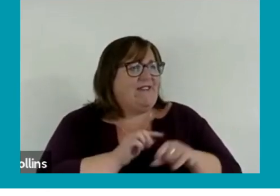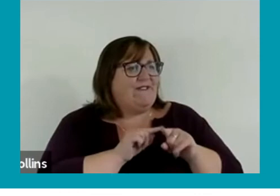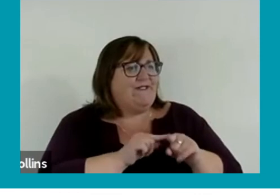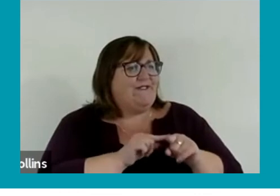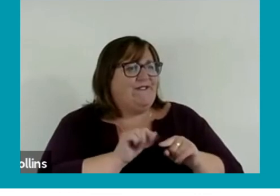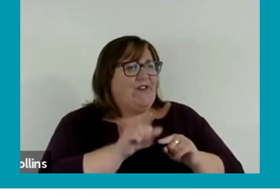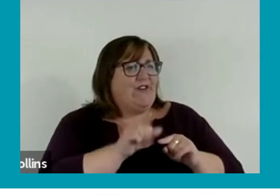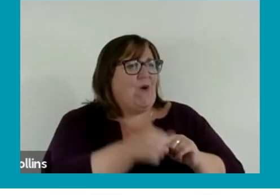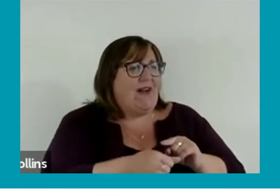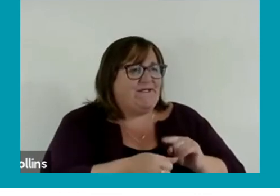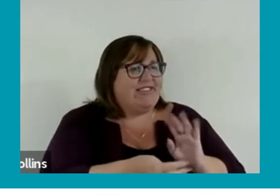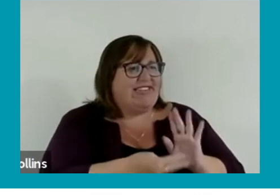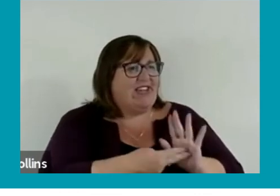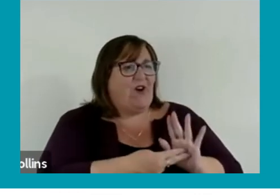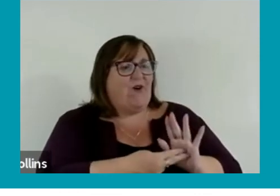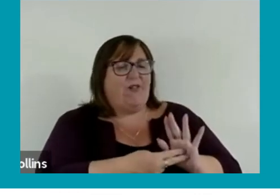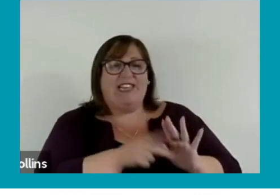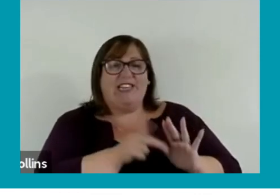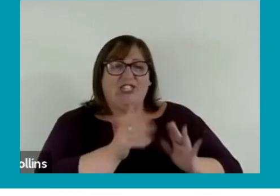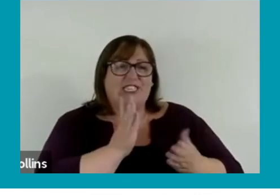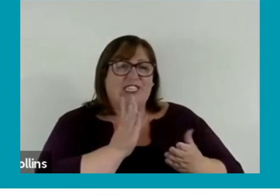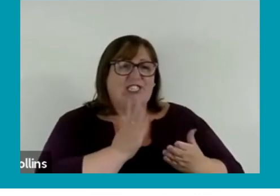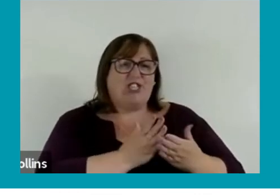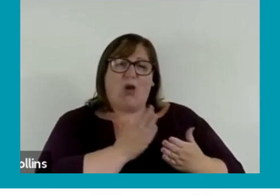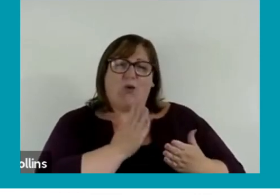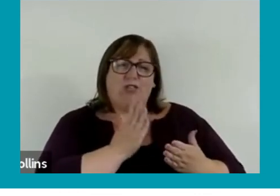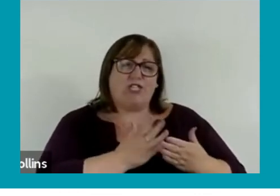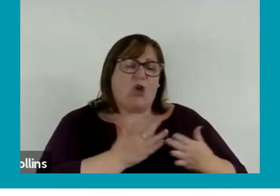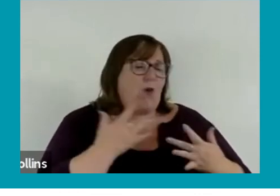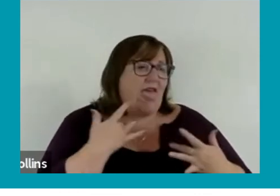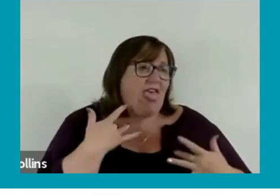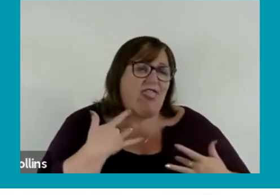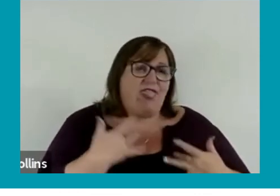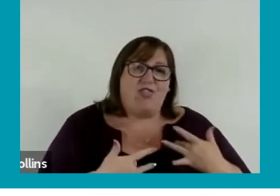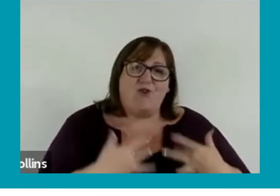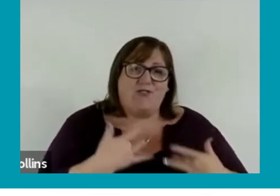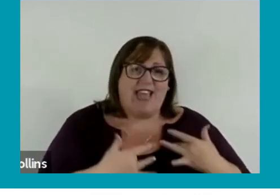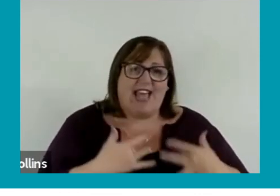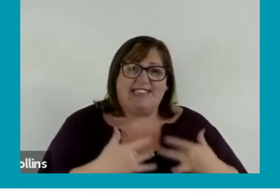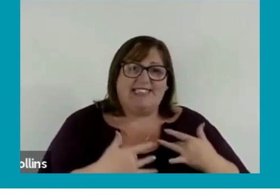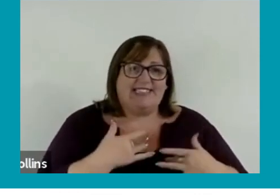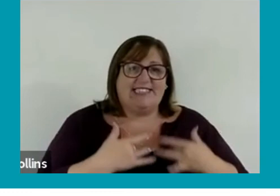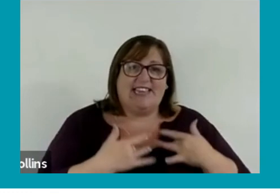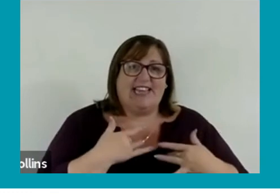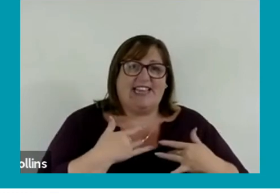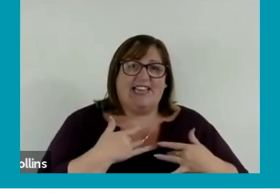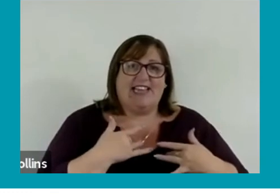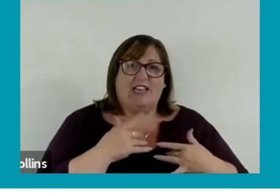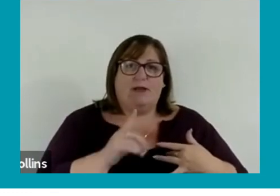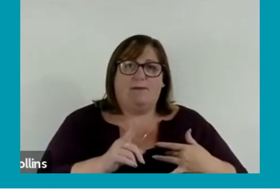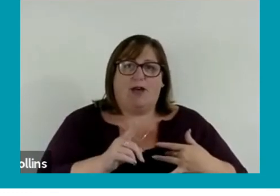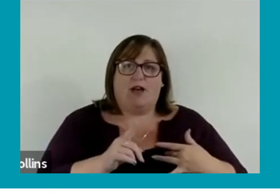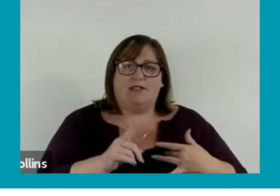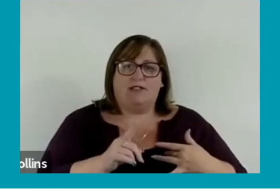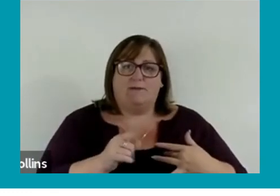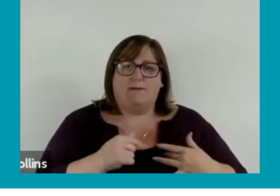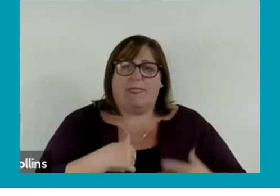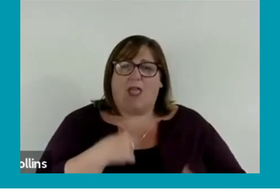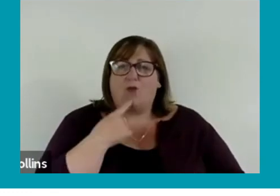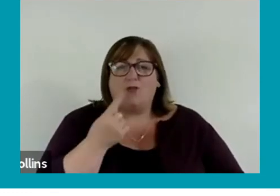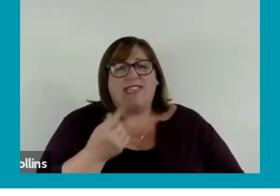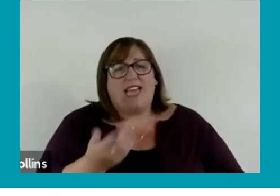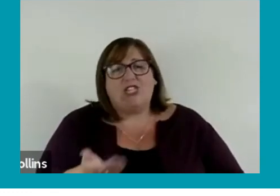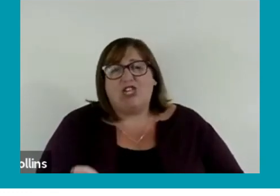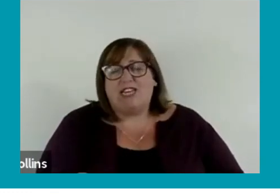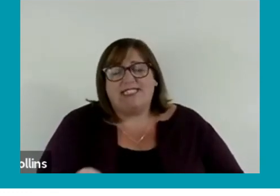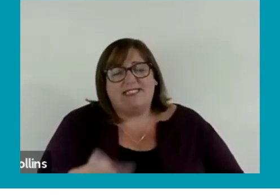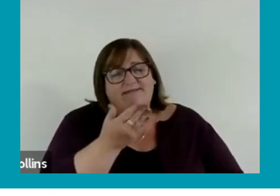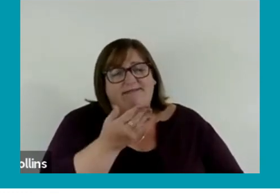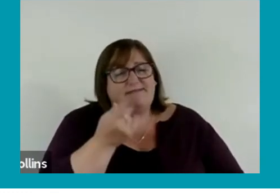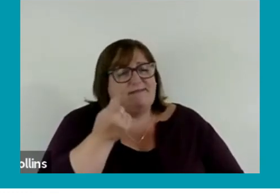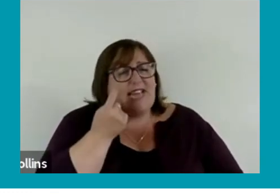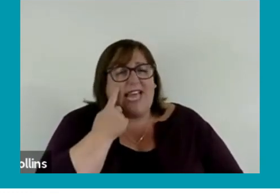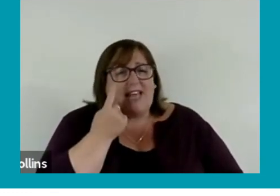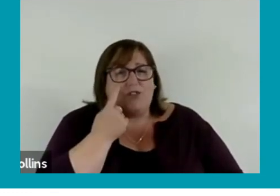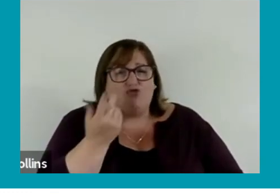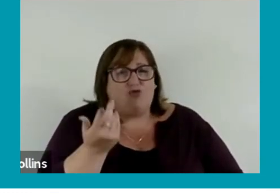so wonderfully enthusiastic um but i i would just say give it a try make that make that relationship